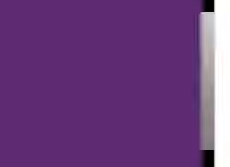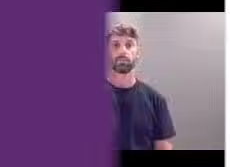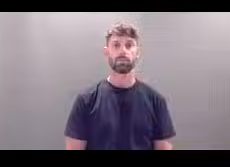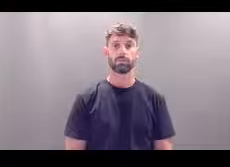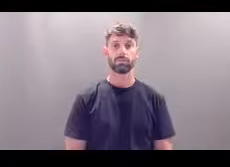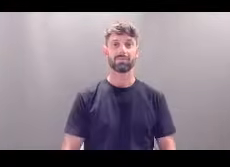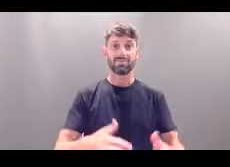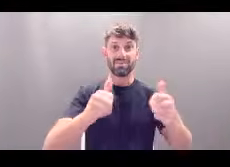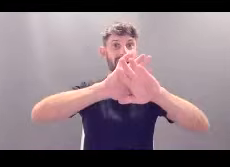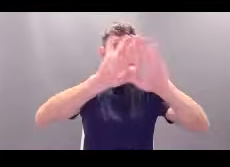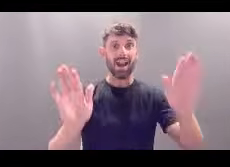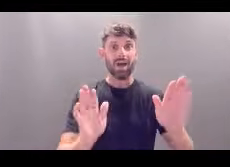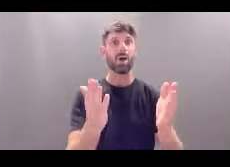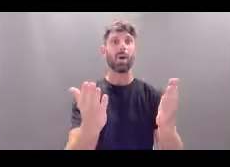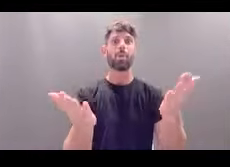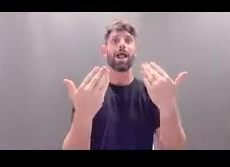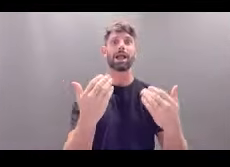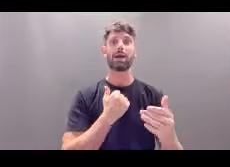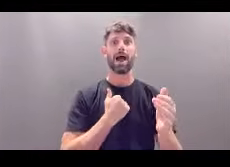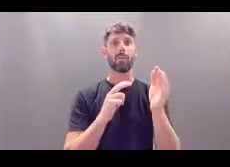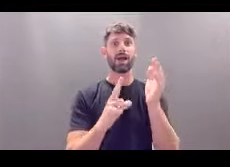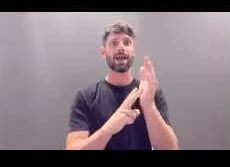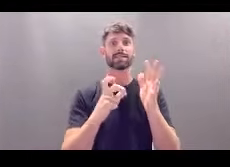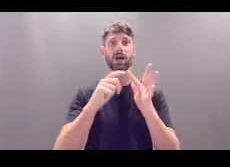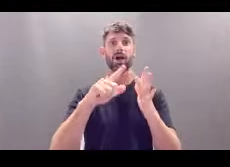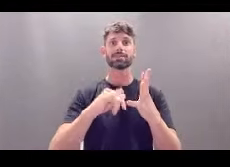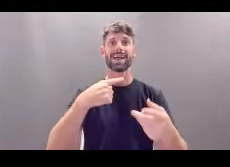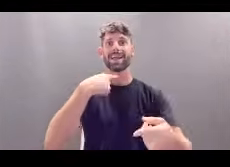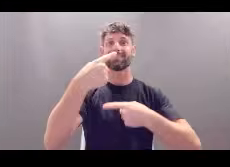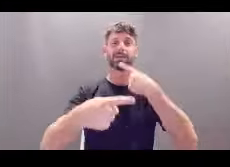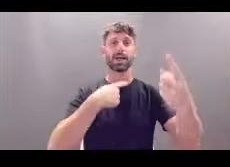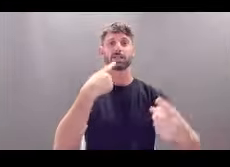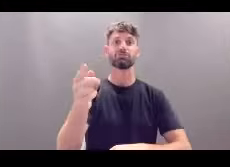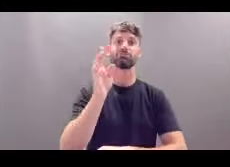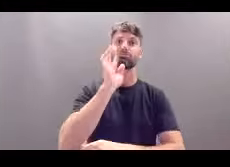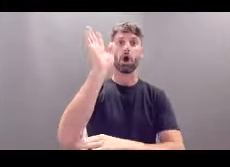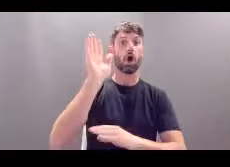Hello and welcome to our NDIS information session on assistive technology.